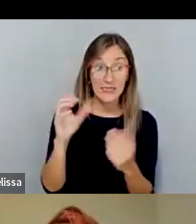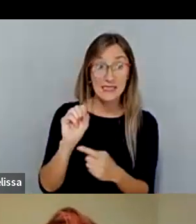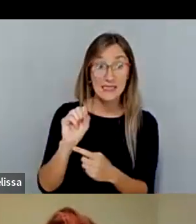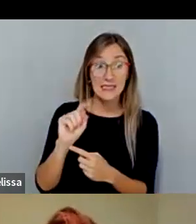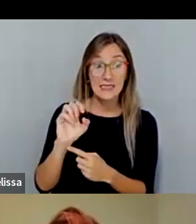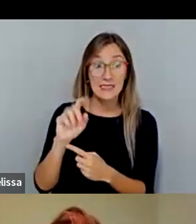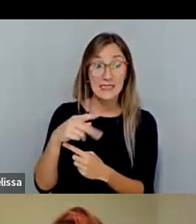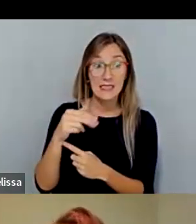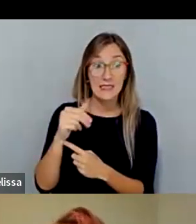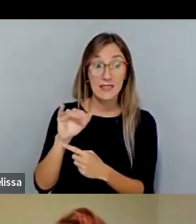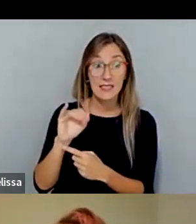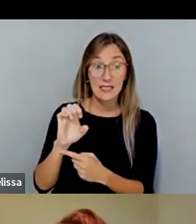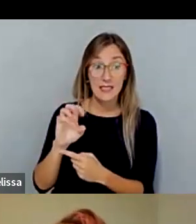Abby, was it you that posted about Stephanie coming next week?